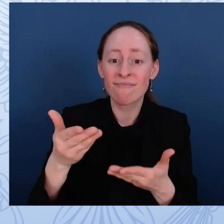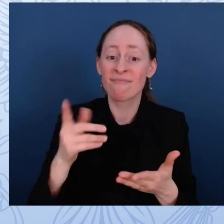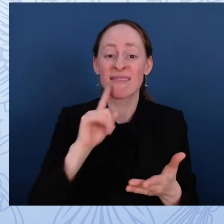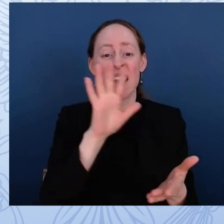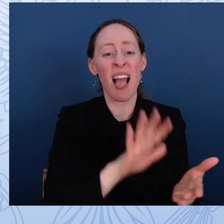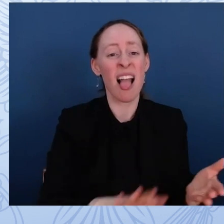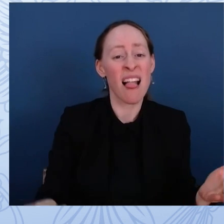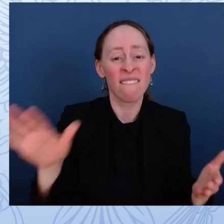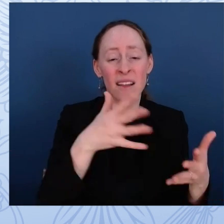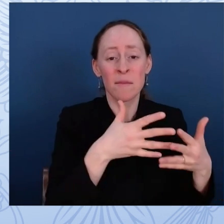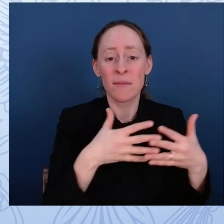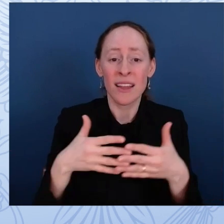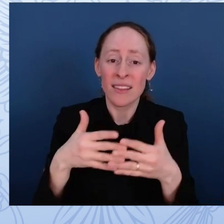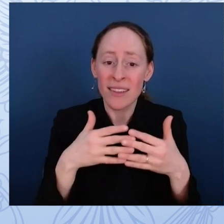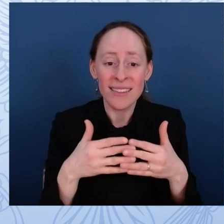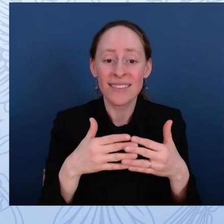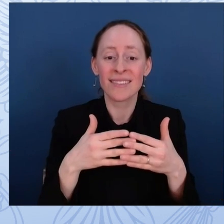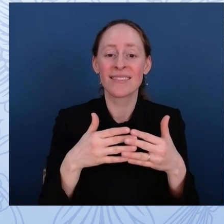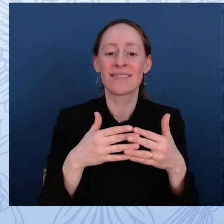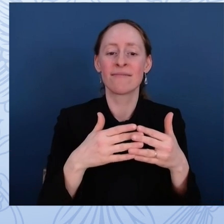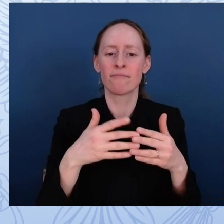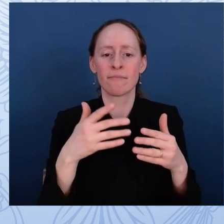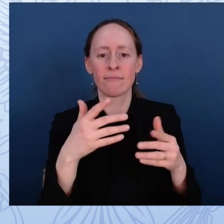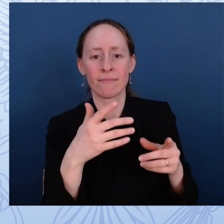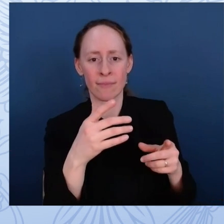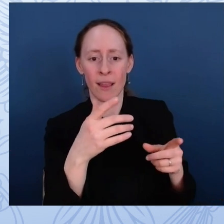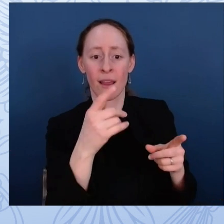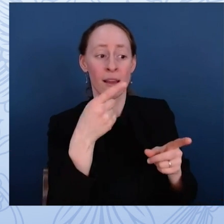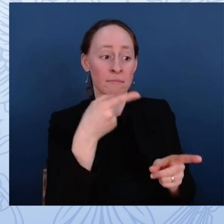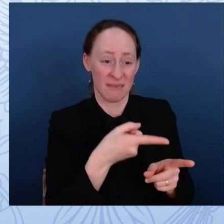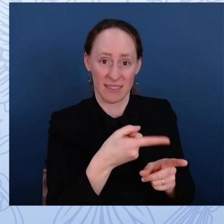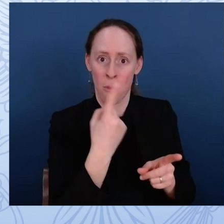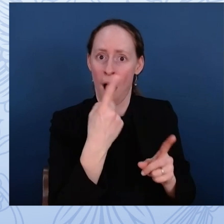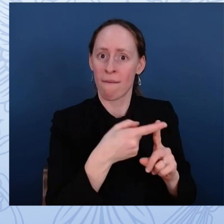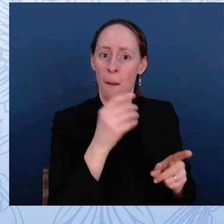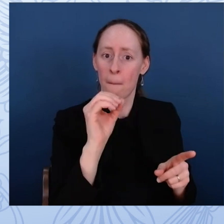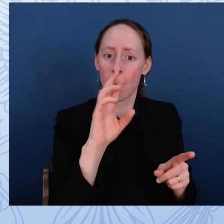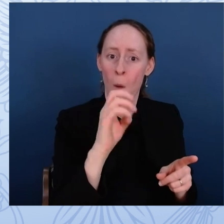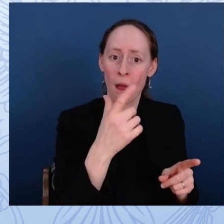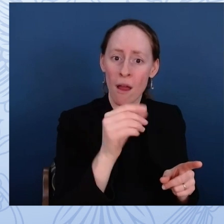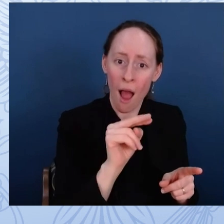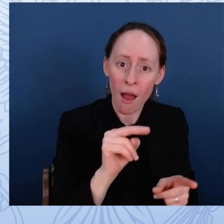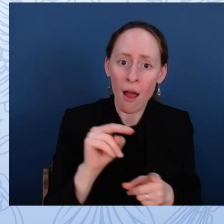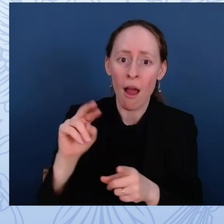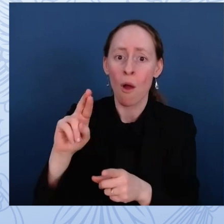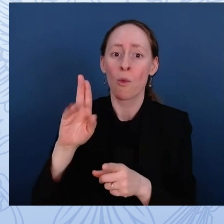Some of our of ruby red grapefruits came from California. Some of our greens came from Ohio.